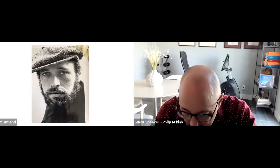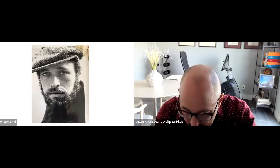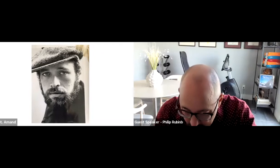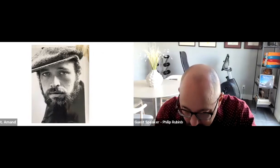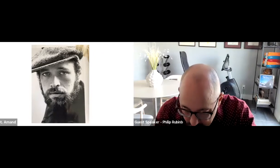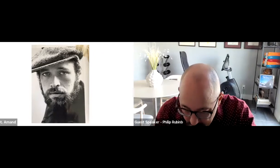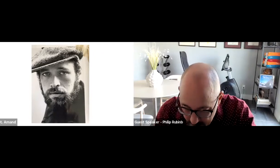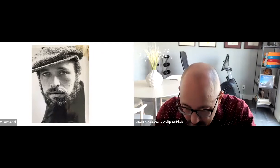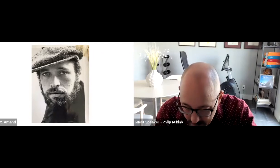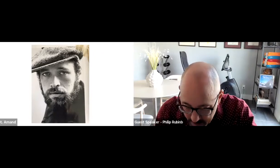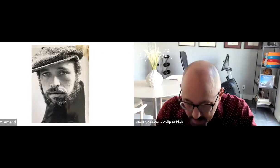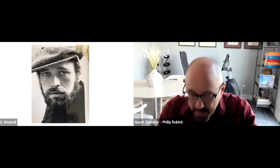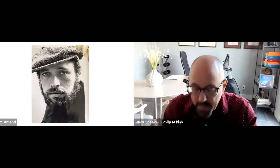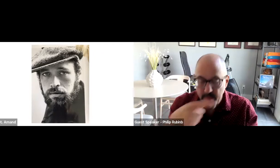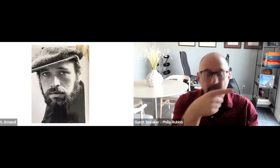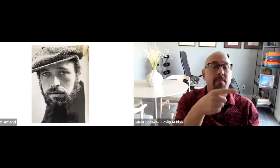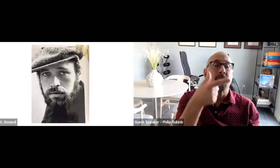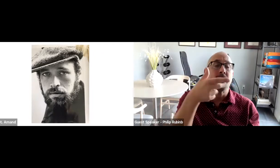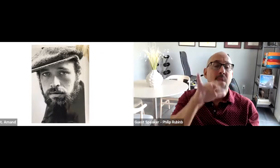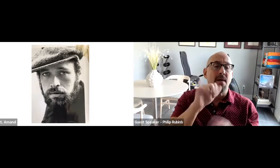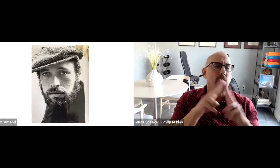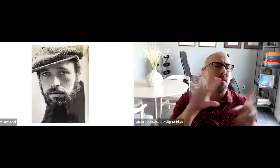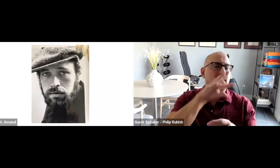the interior design experience benefited him.